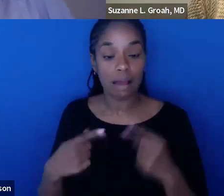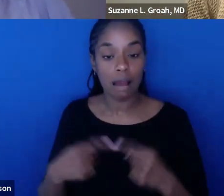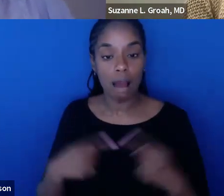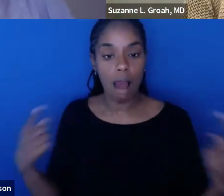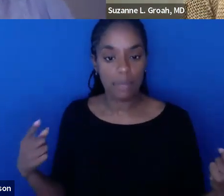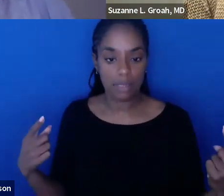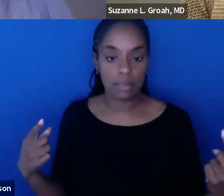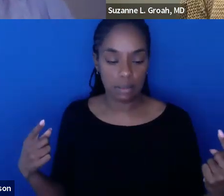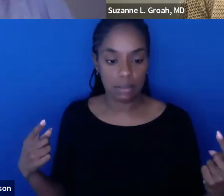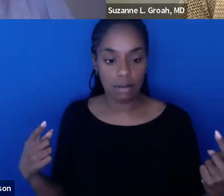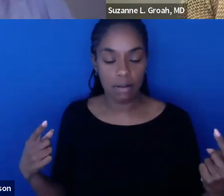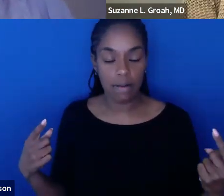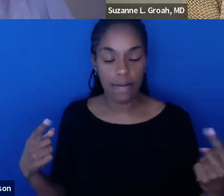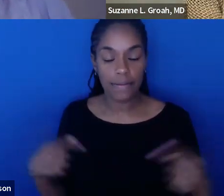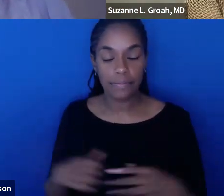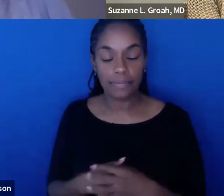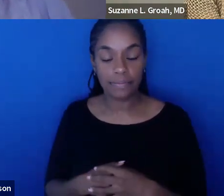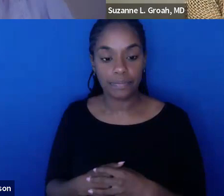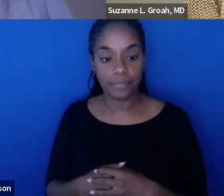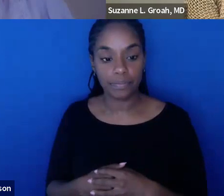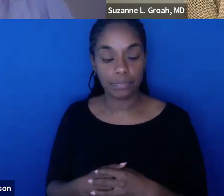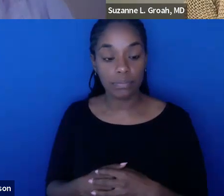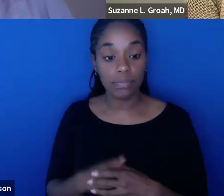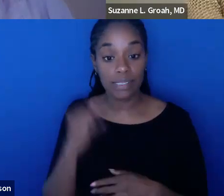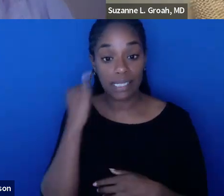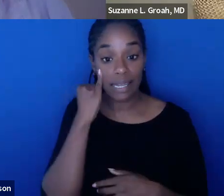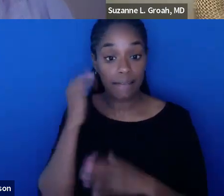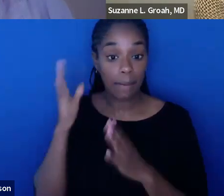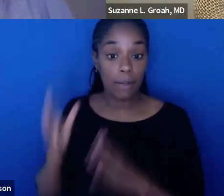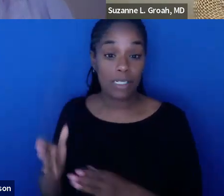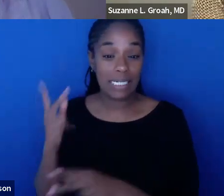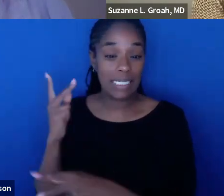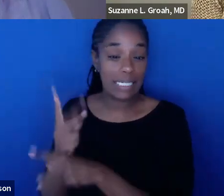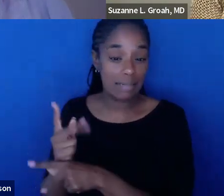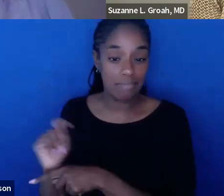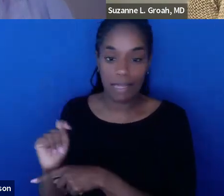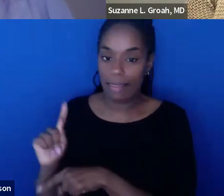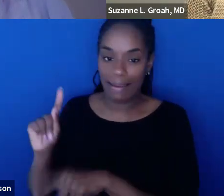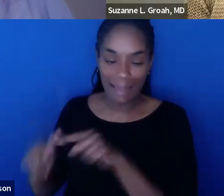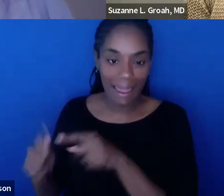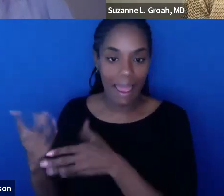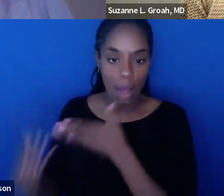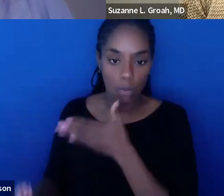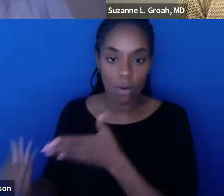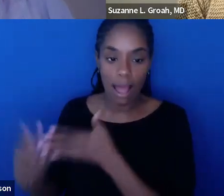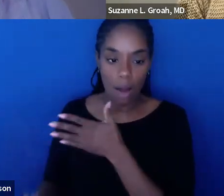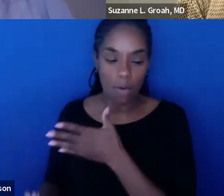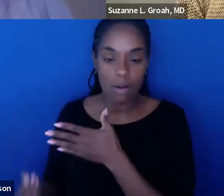So if someone is totally retaining urine, like they can't empty urine at all, we don't want that bladder to become overfilled.